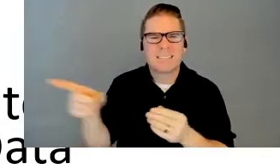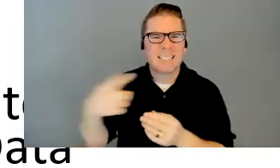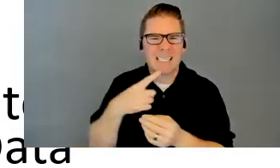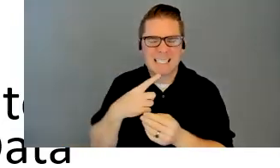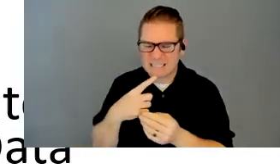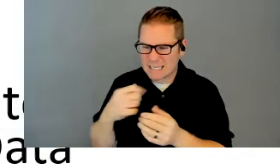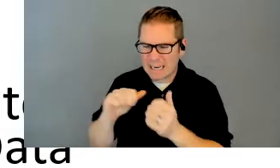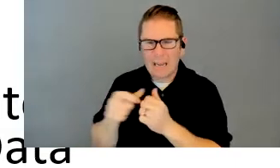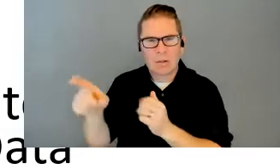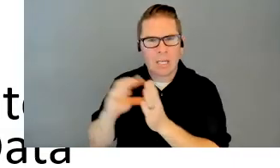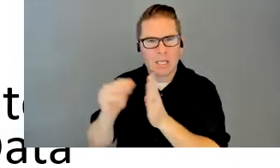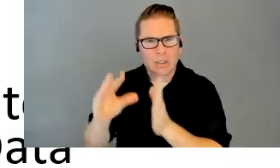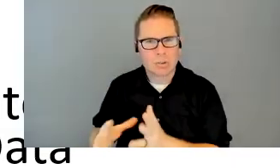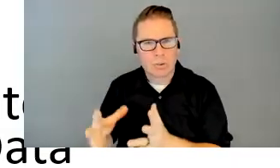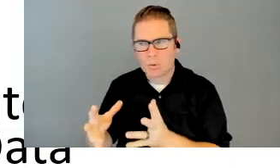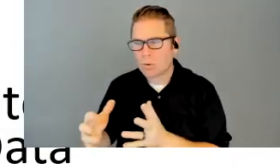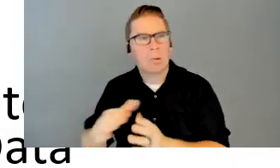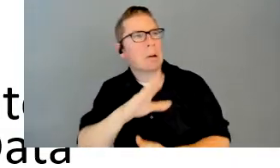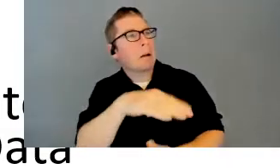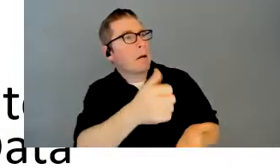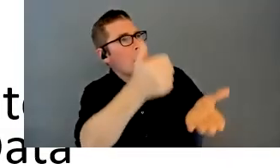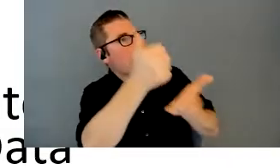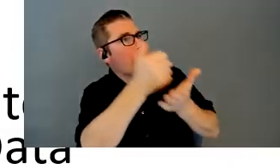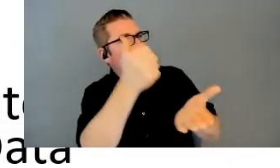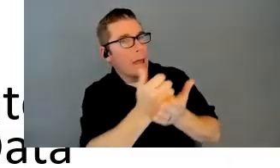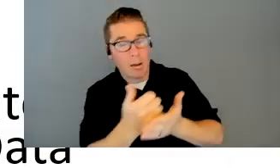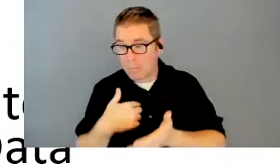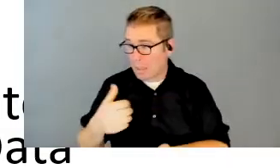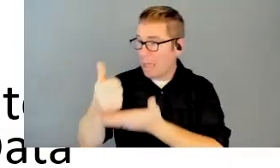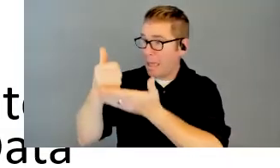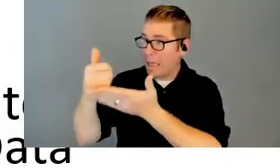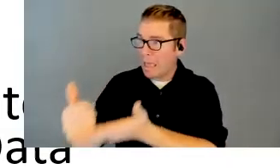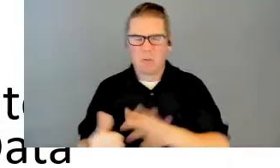And of course, each you know, I can't give you one, right? Answer, because